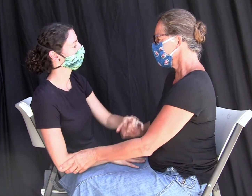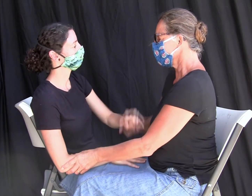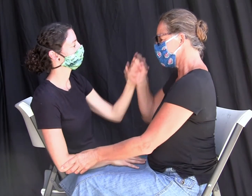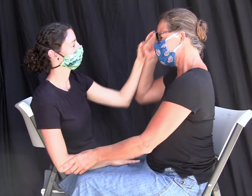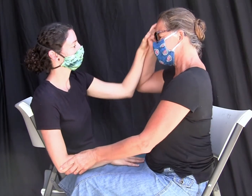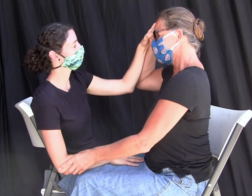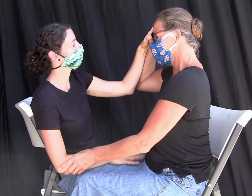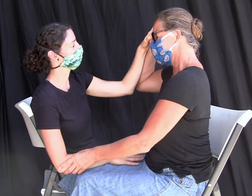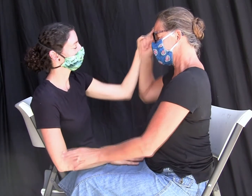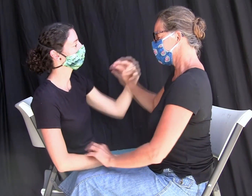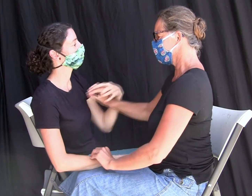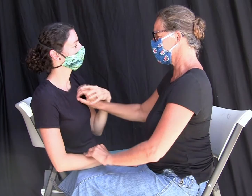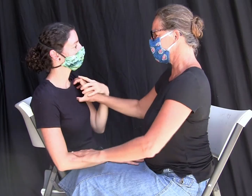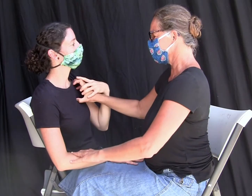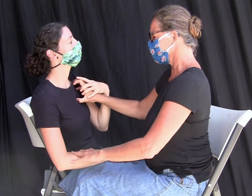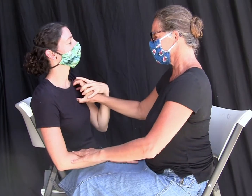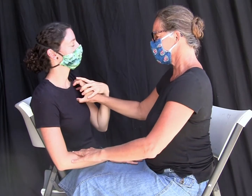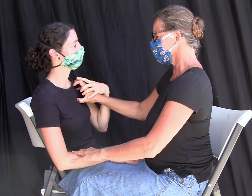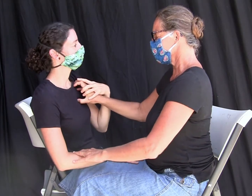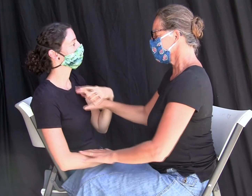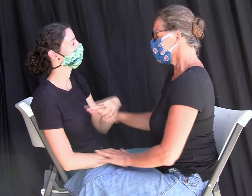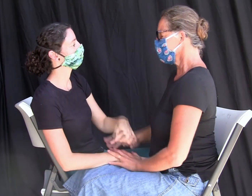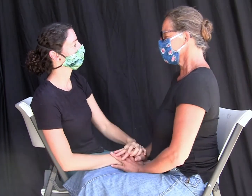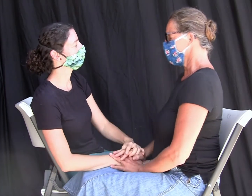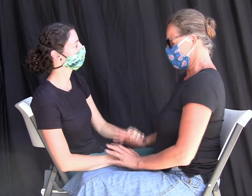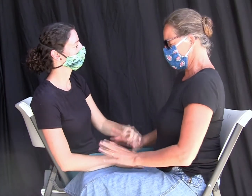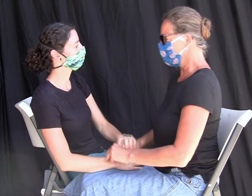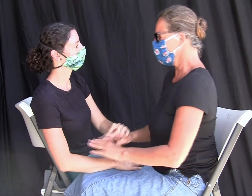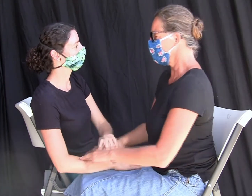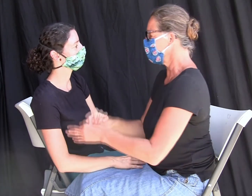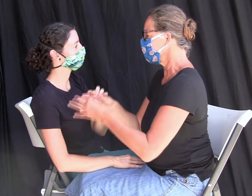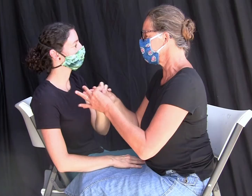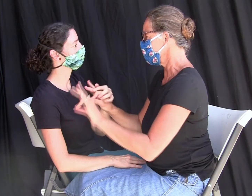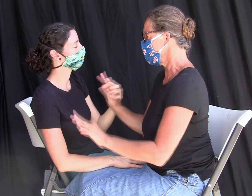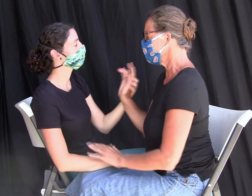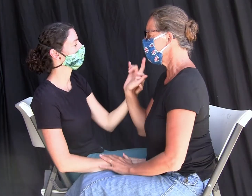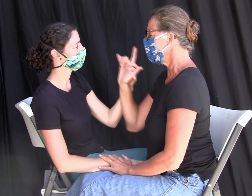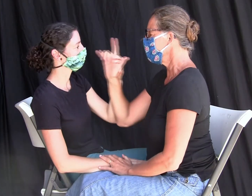and interactions they're immersed in. This establishes the groundwork for future language-learning.